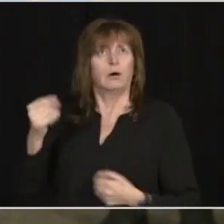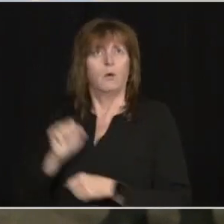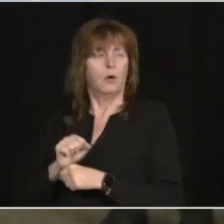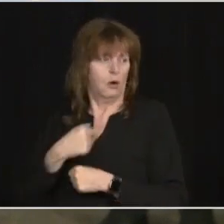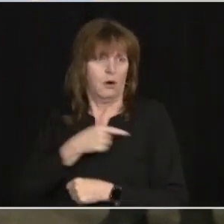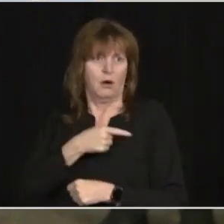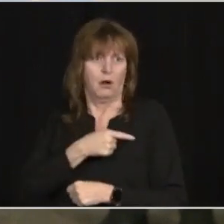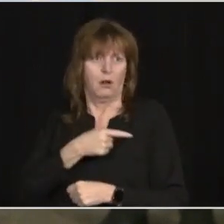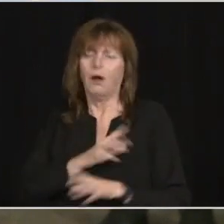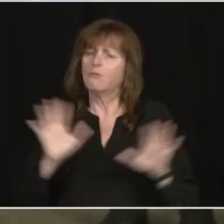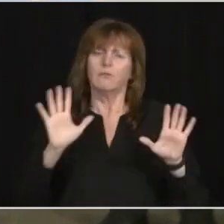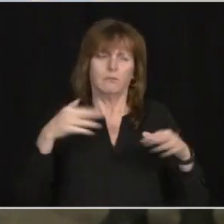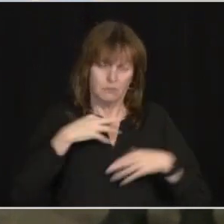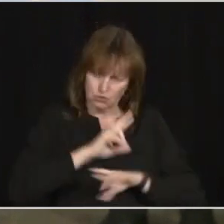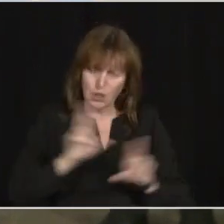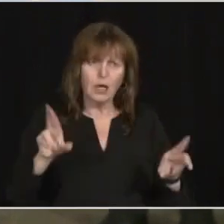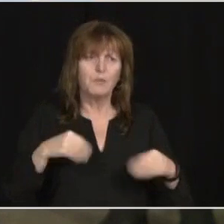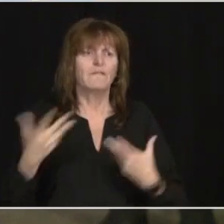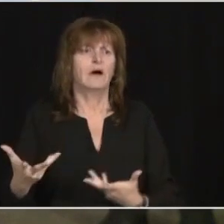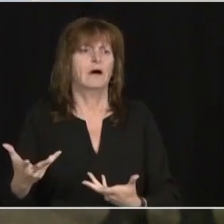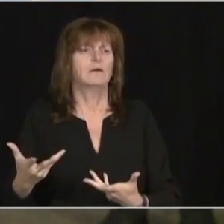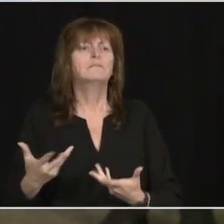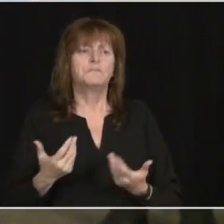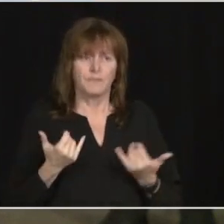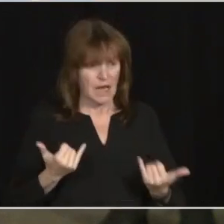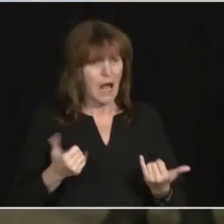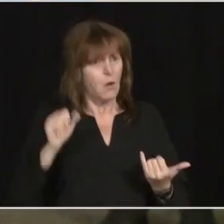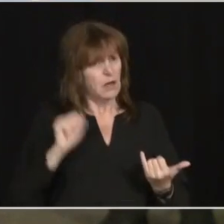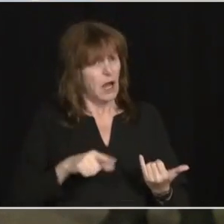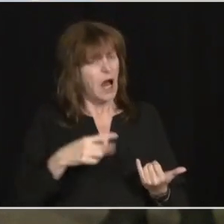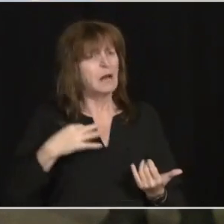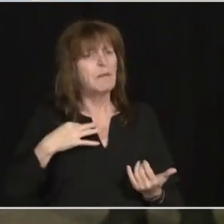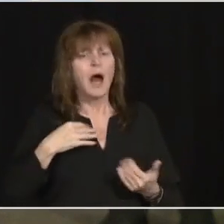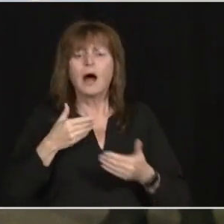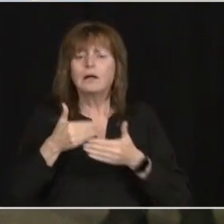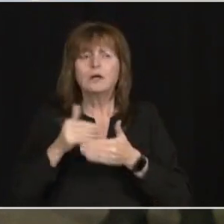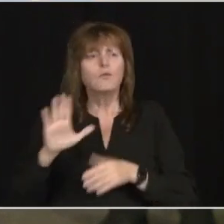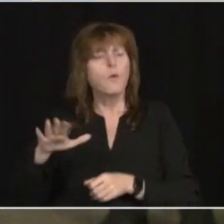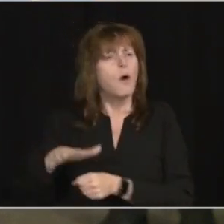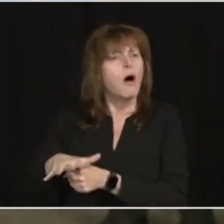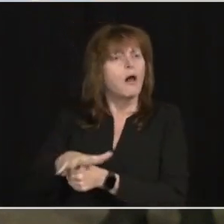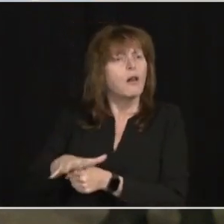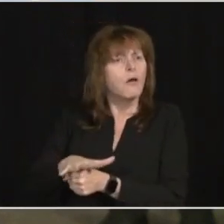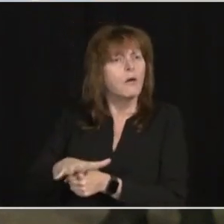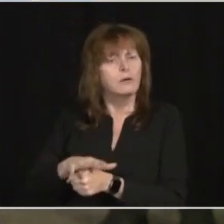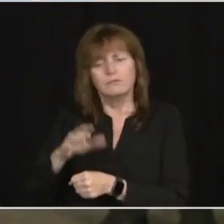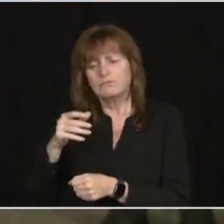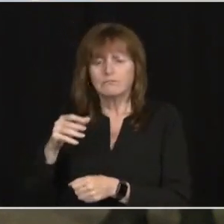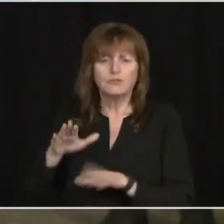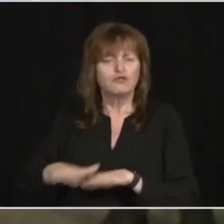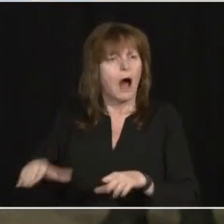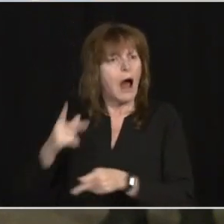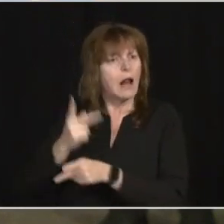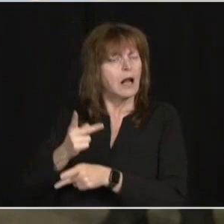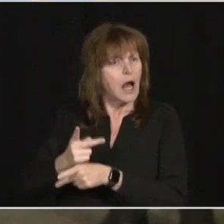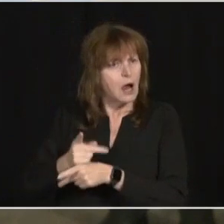us. Those workers can apply. It's a small but important way we can support those living -- putting